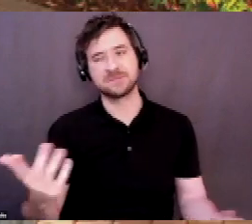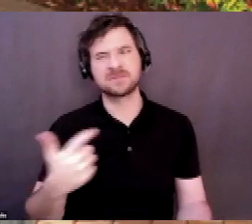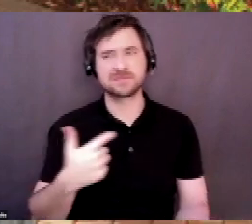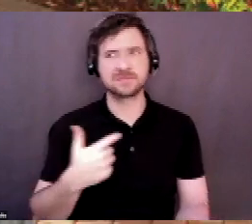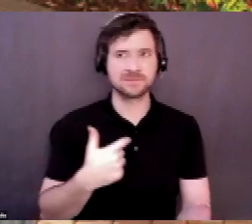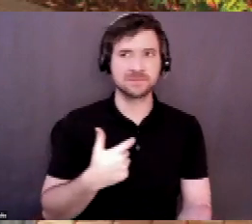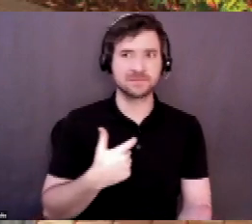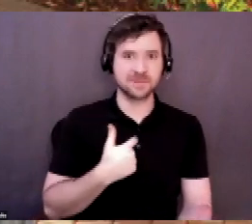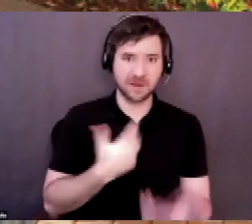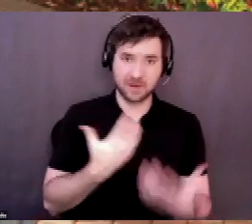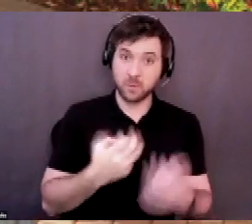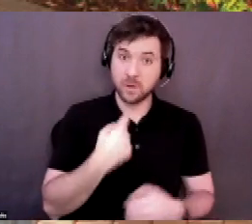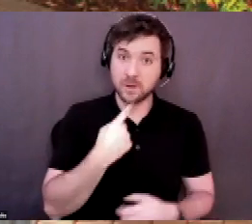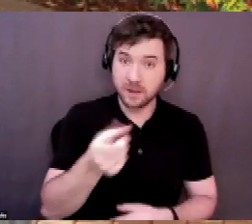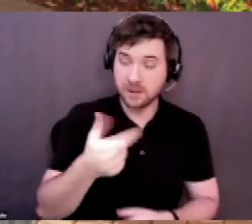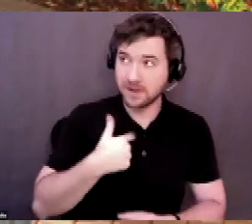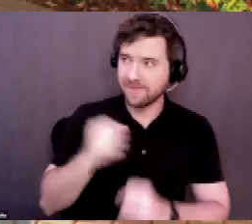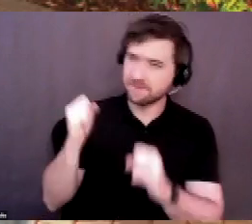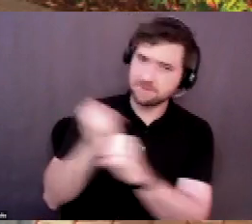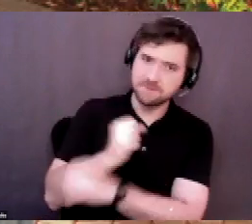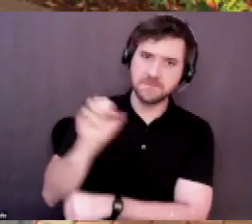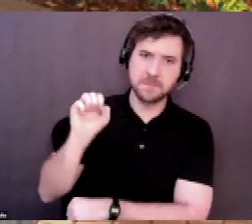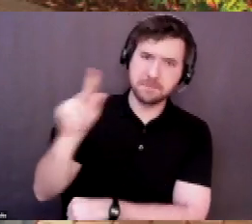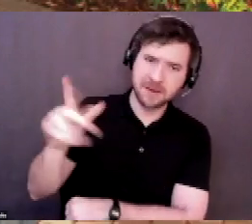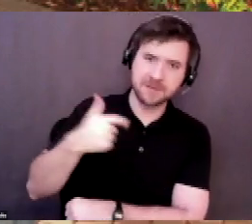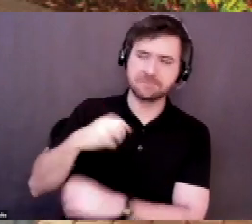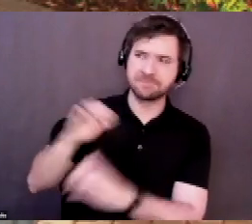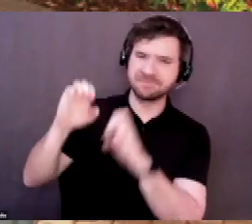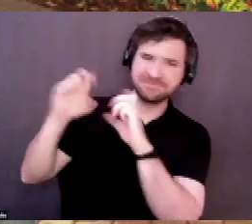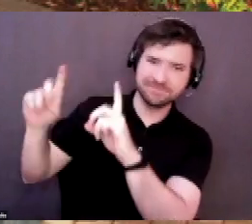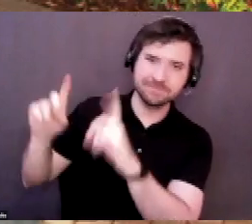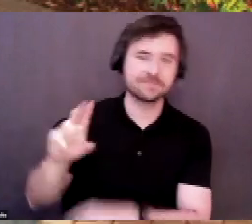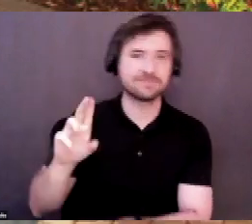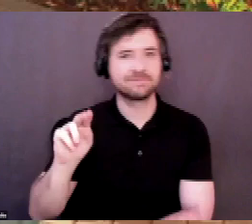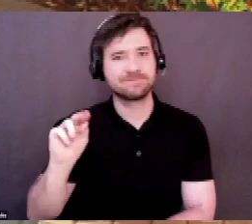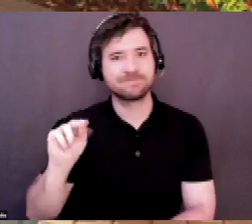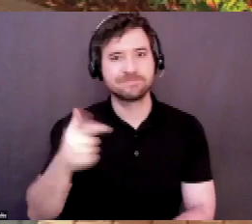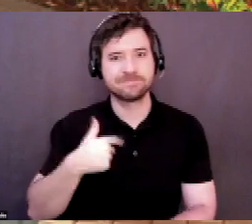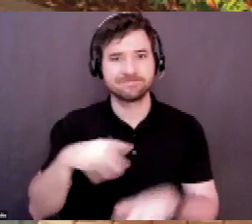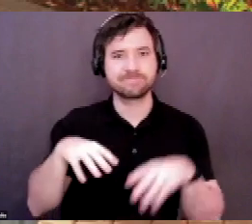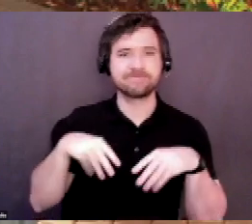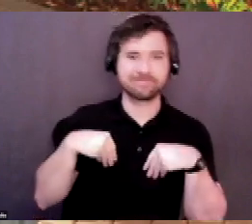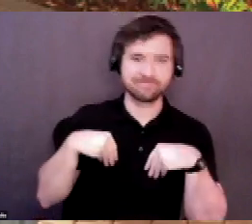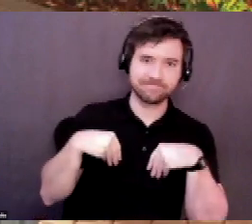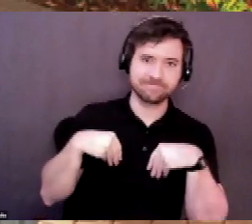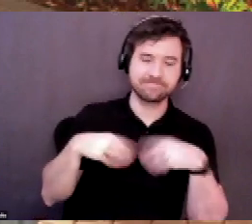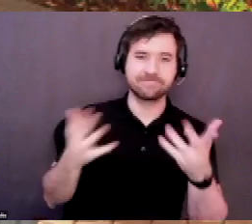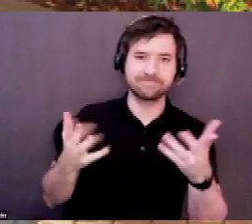her and did some education that day. But I was scared. But I didn't. I was scared and I was